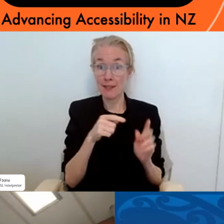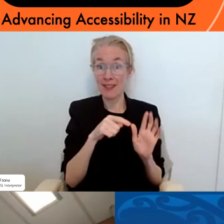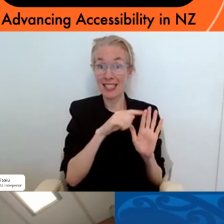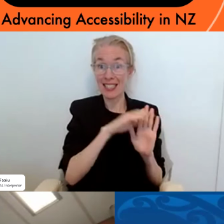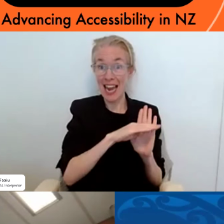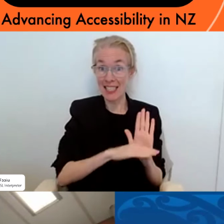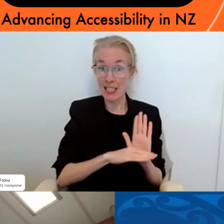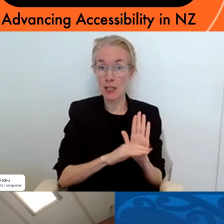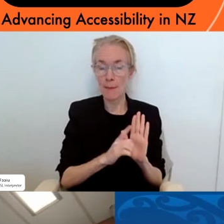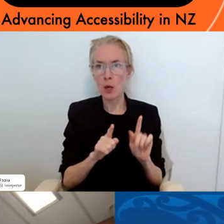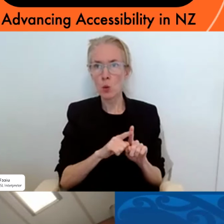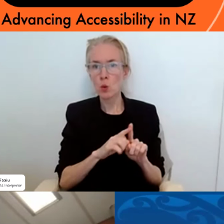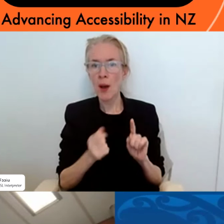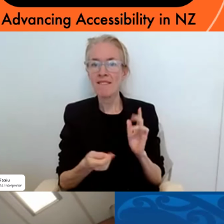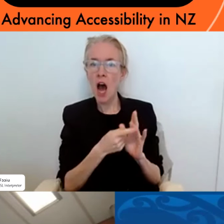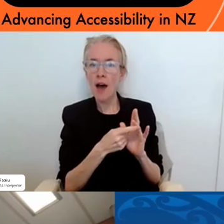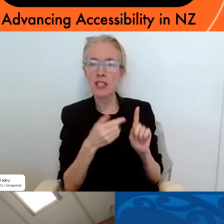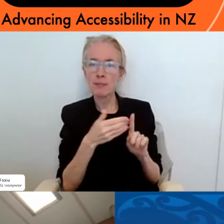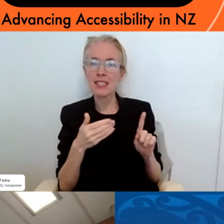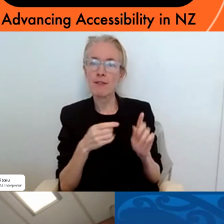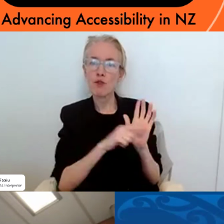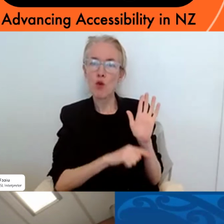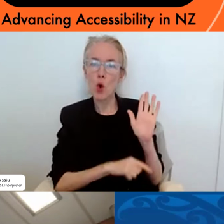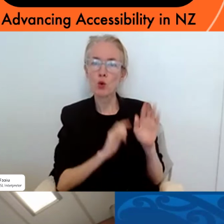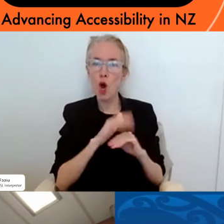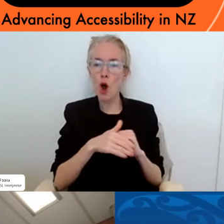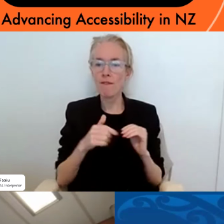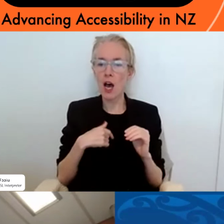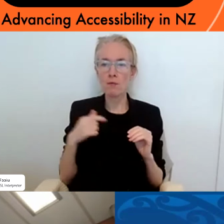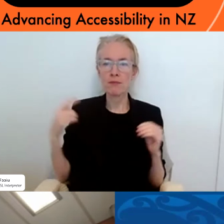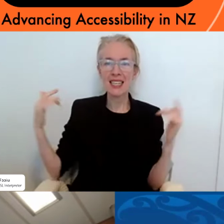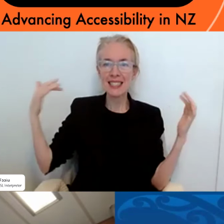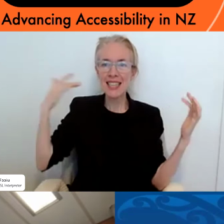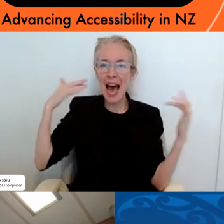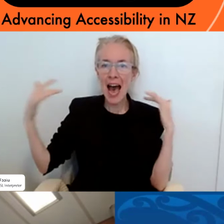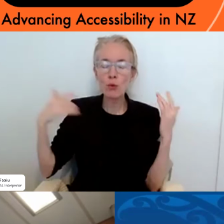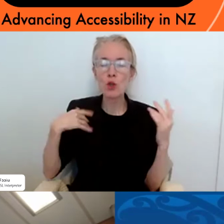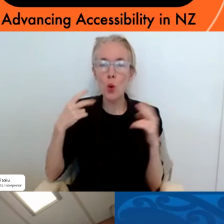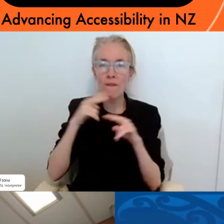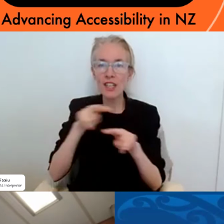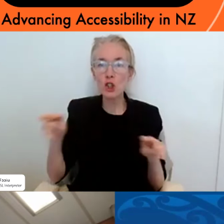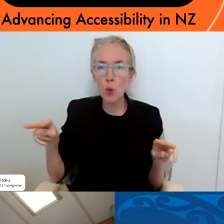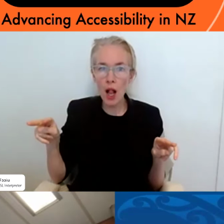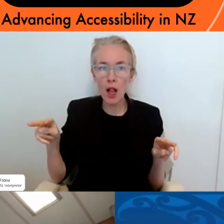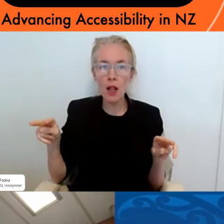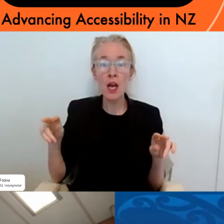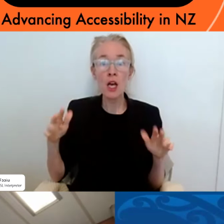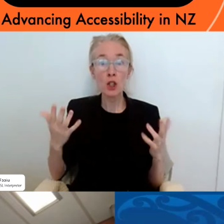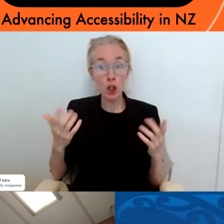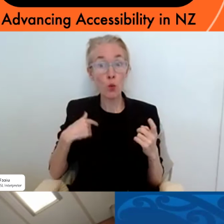and around vision, and we certainly are looking at those as well. They